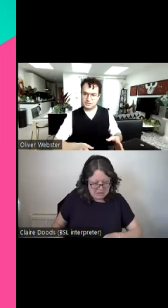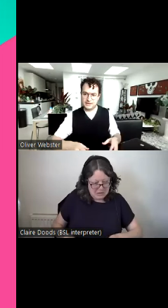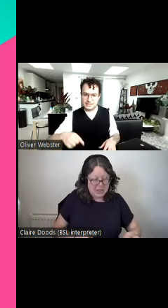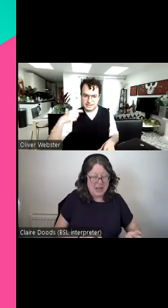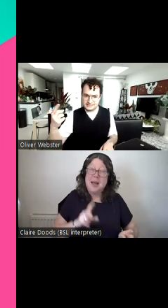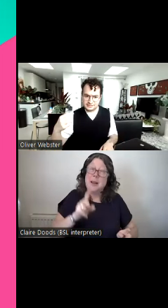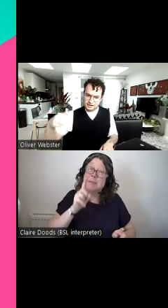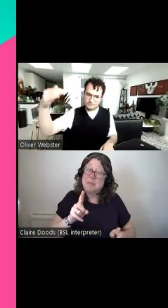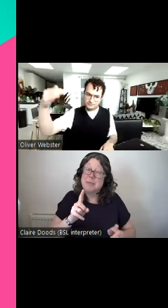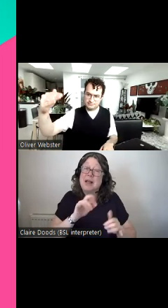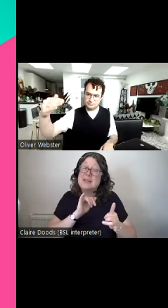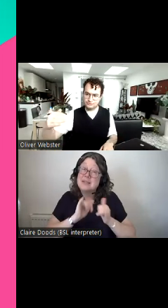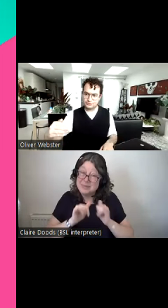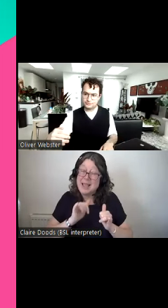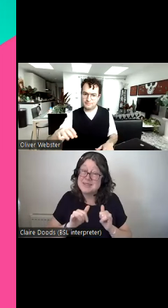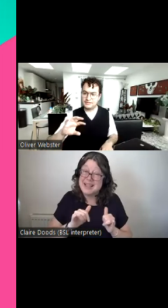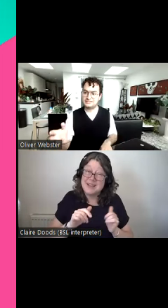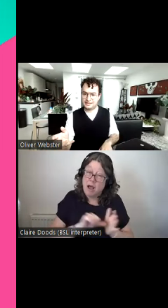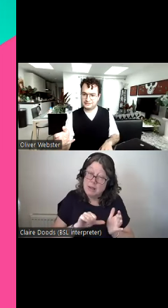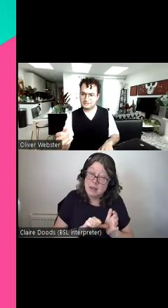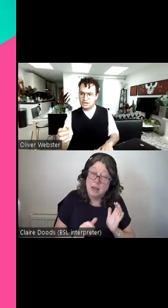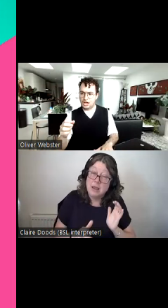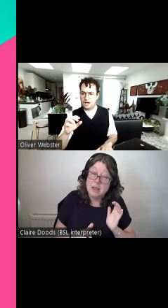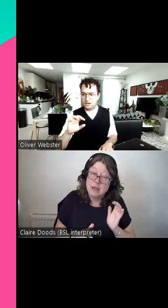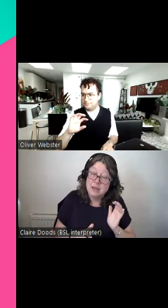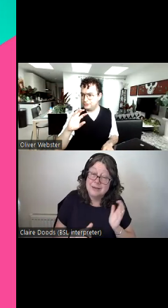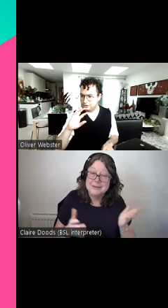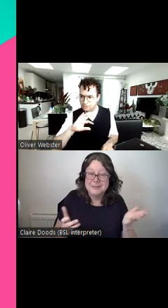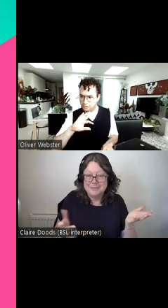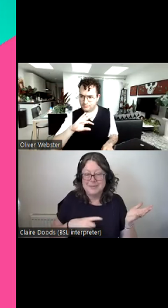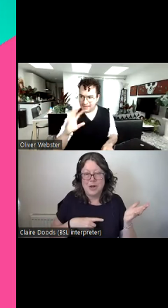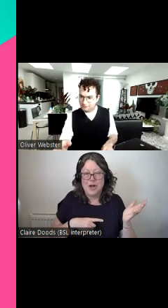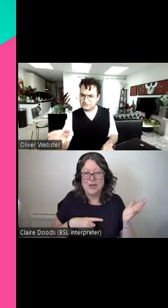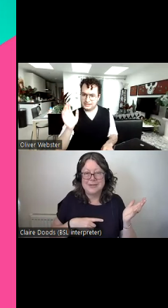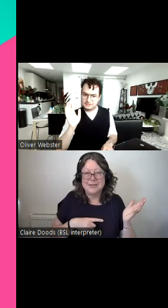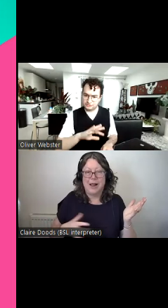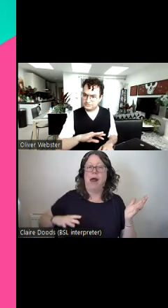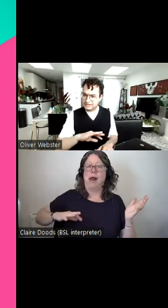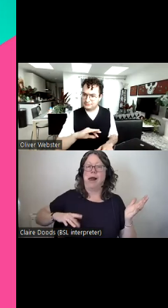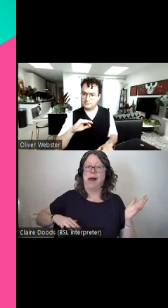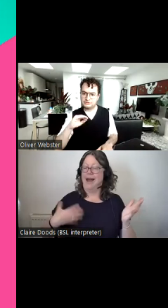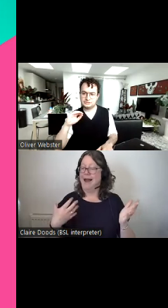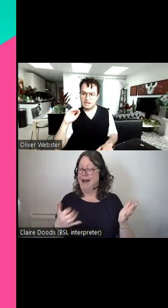can make it easier to skim through and miss things, make errors, exclude sound labels,